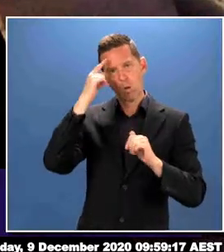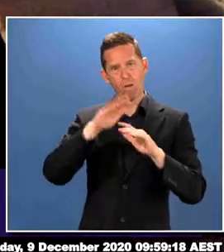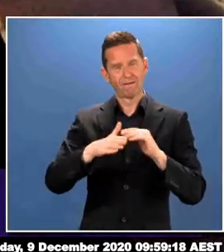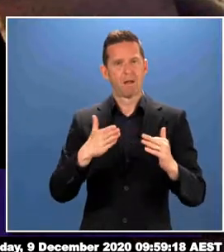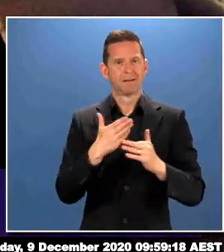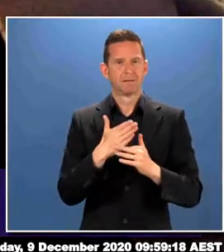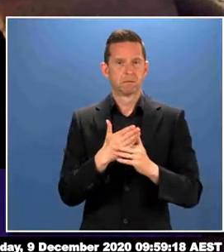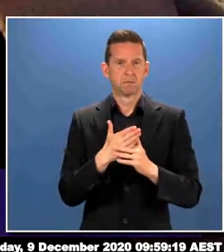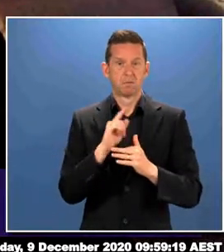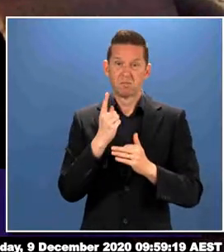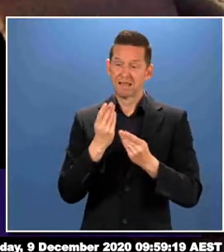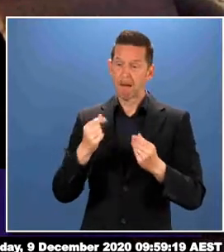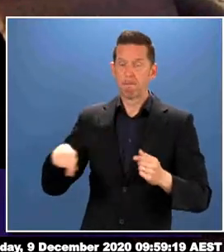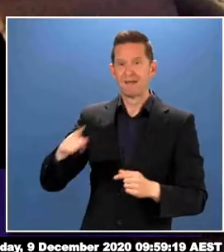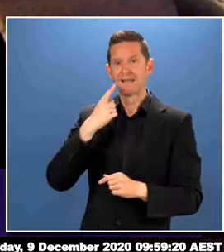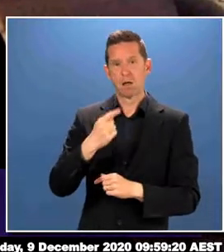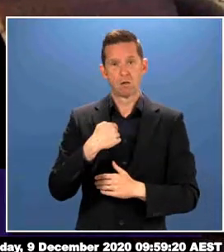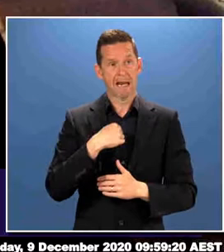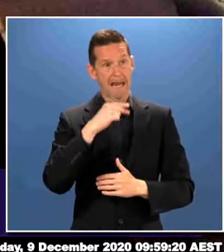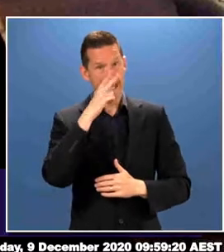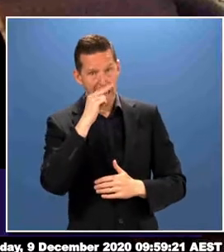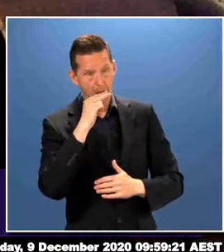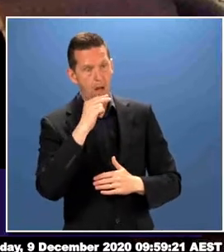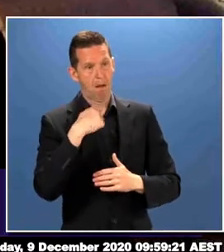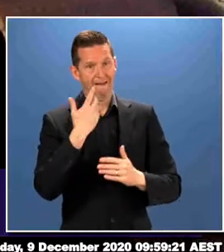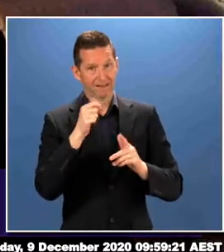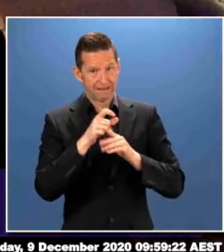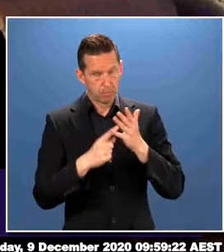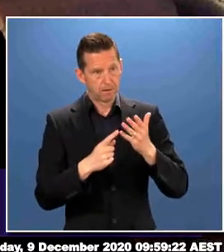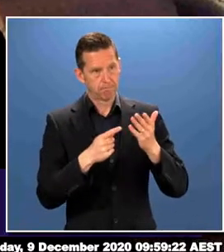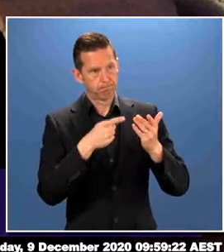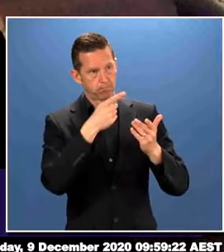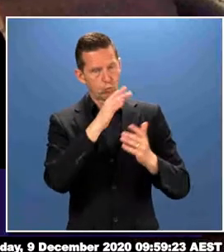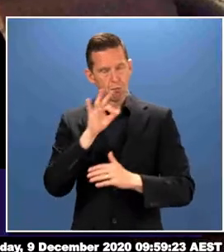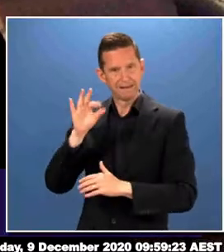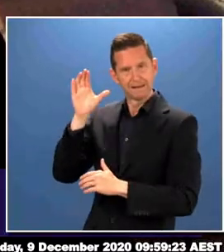consider or listen to young persons' needs around disability, often making assumptions that they would be fine.